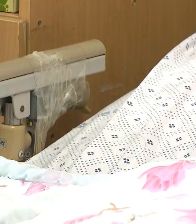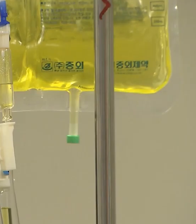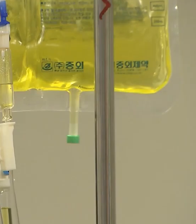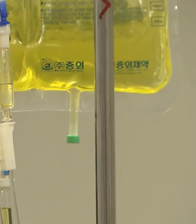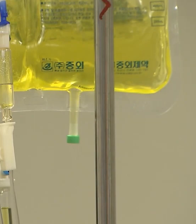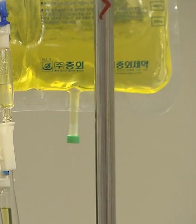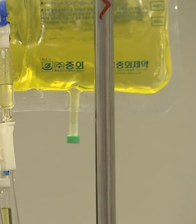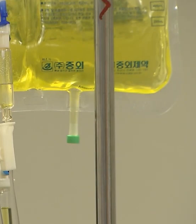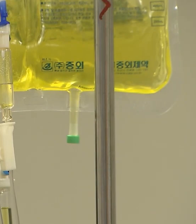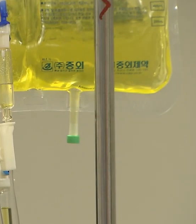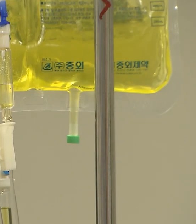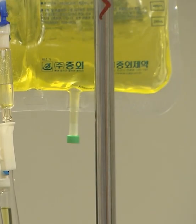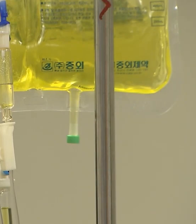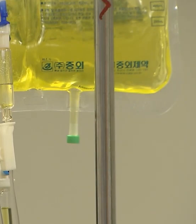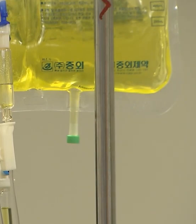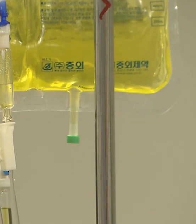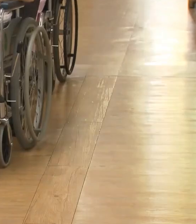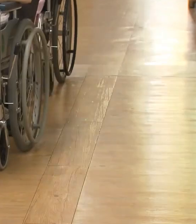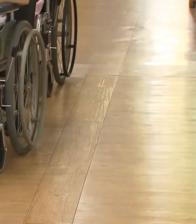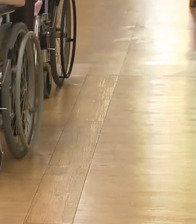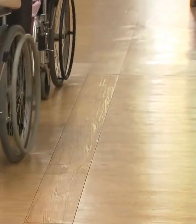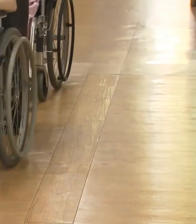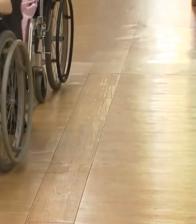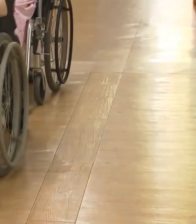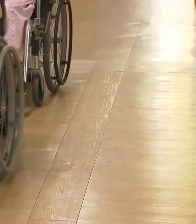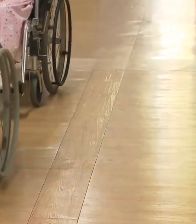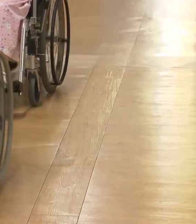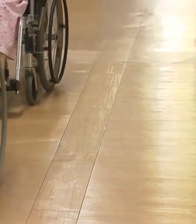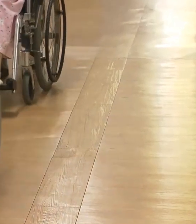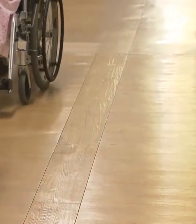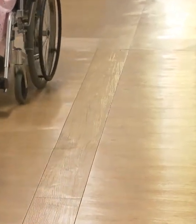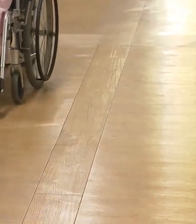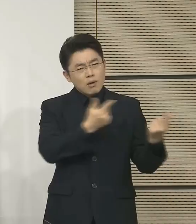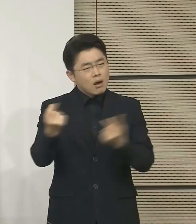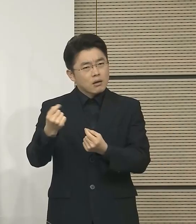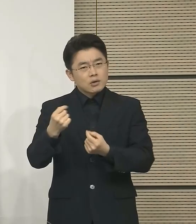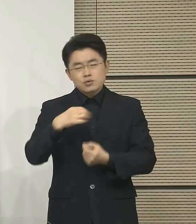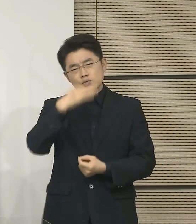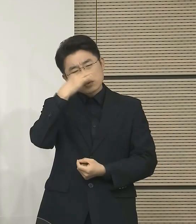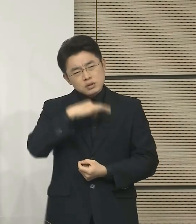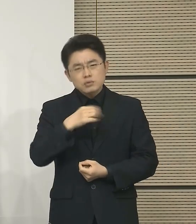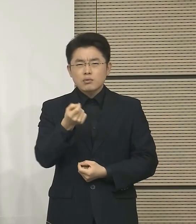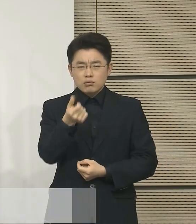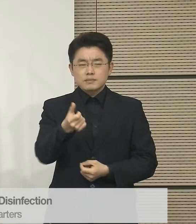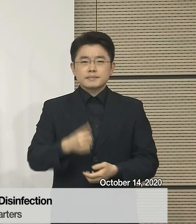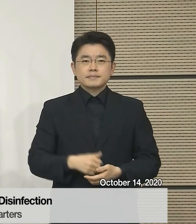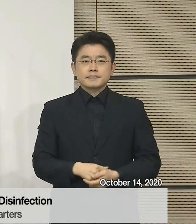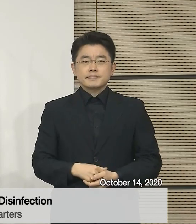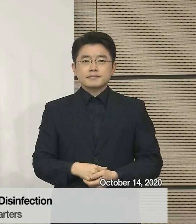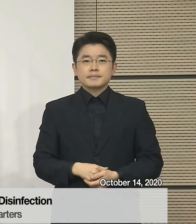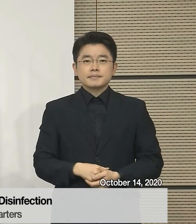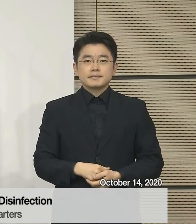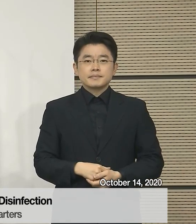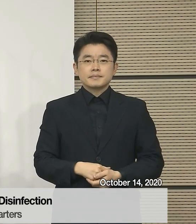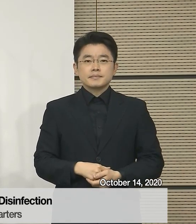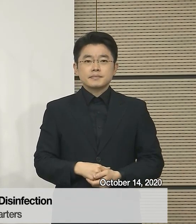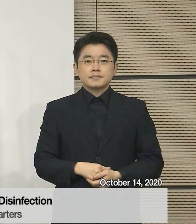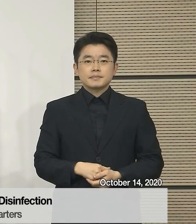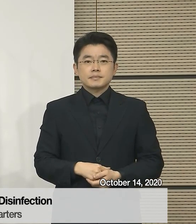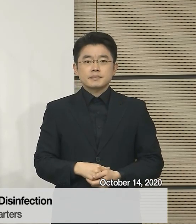some 160 000 people in the capital region for the capital region which is among the most affected